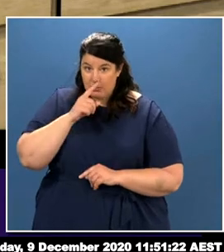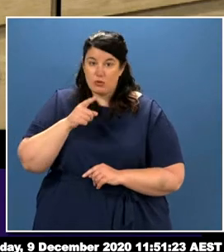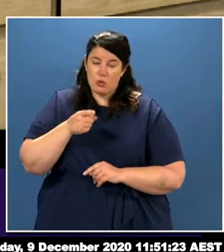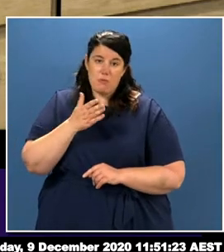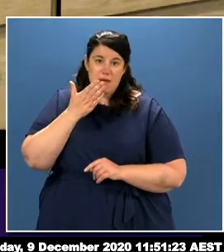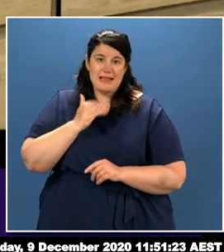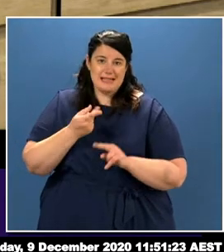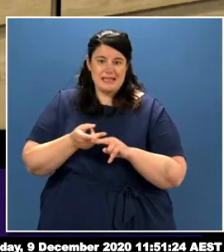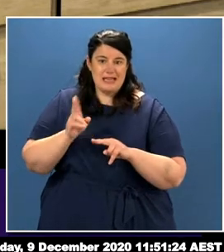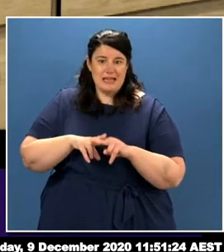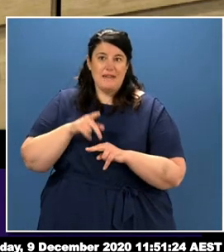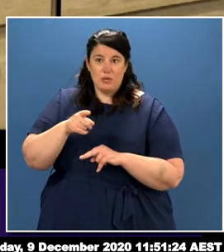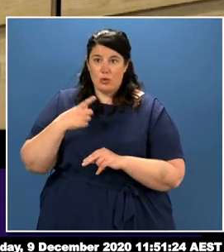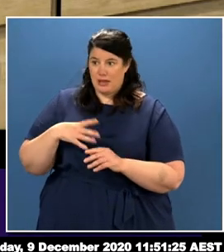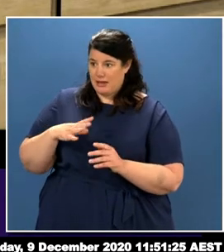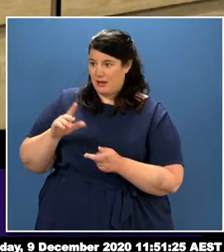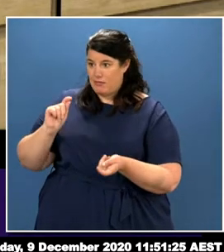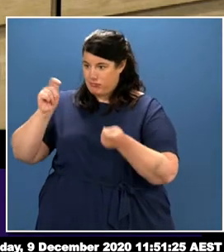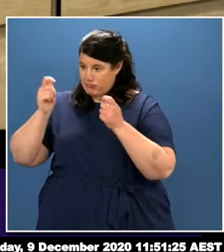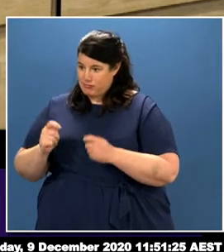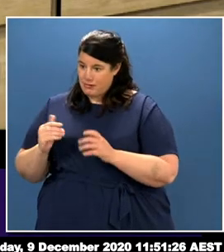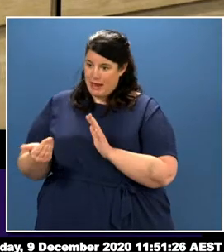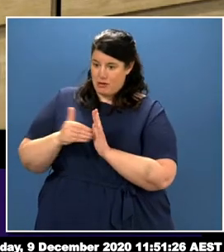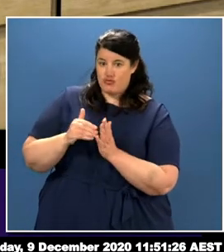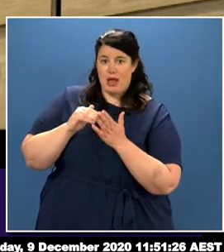assistance, take it up.